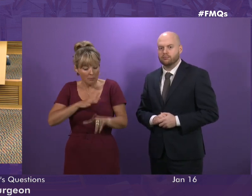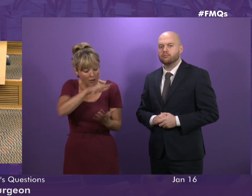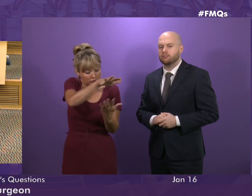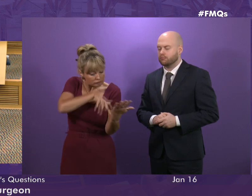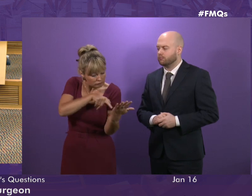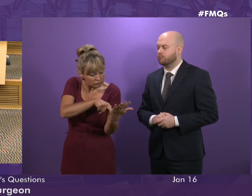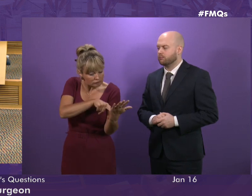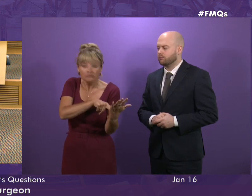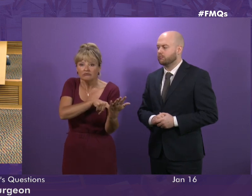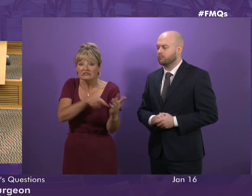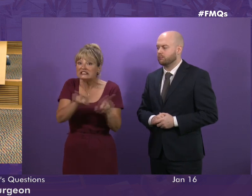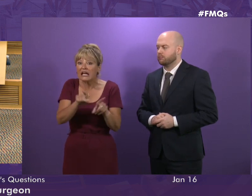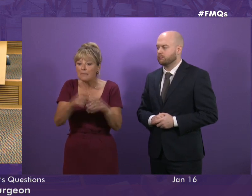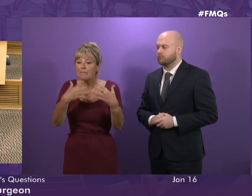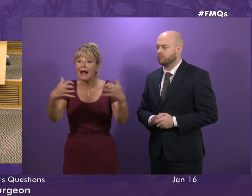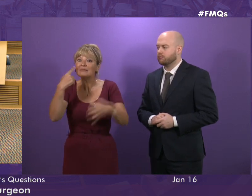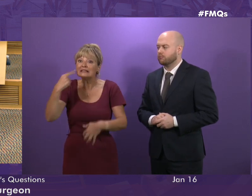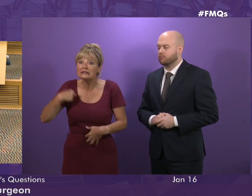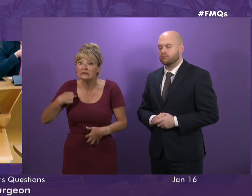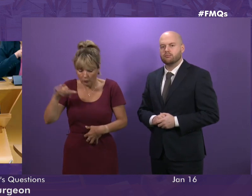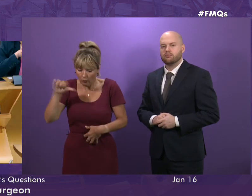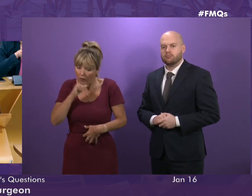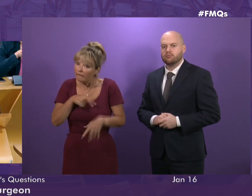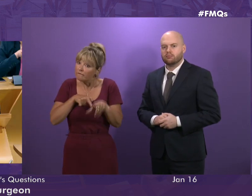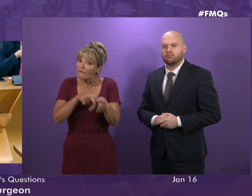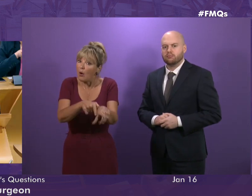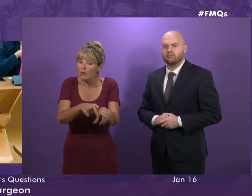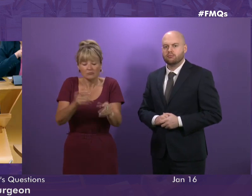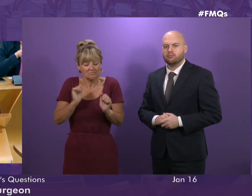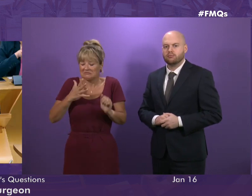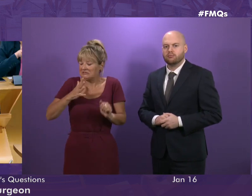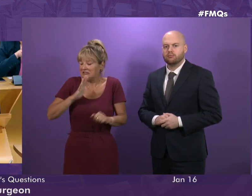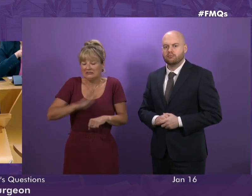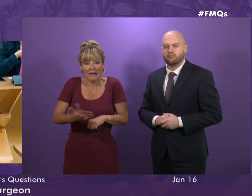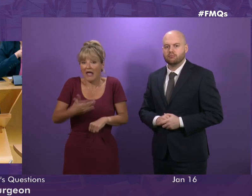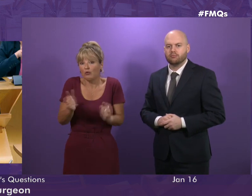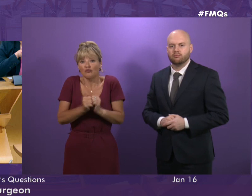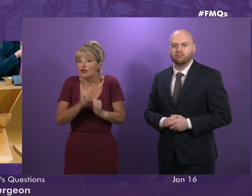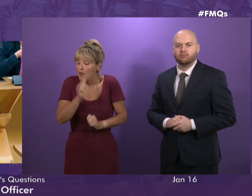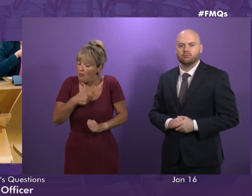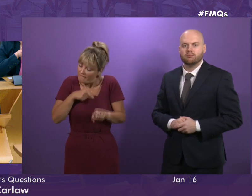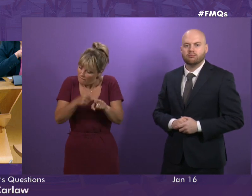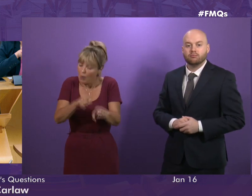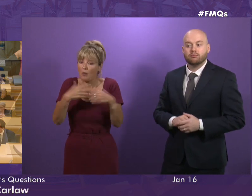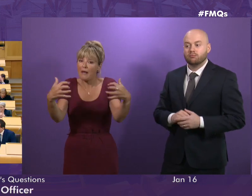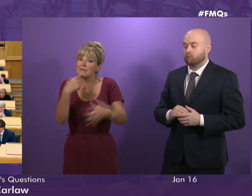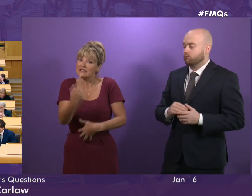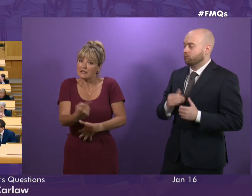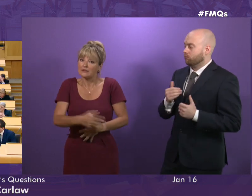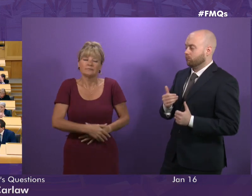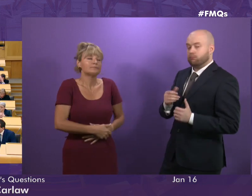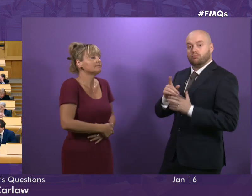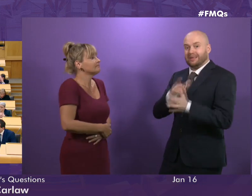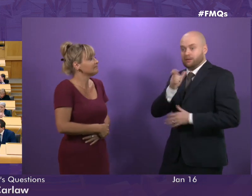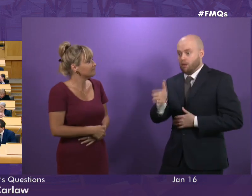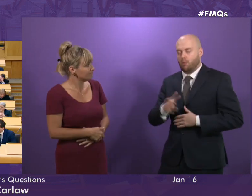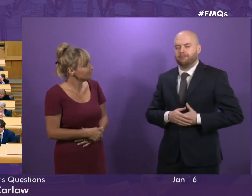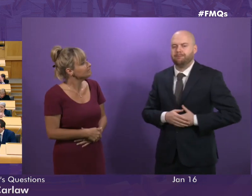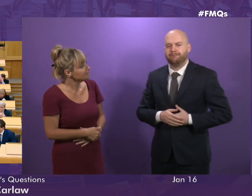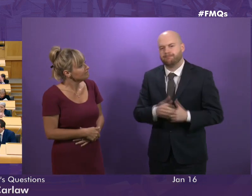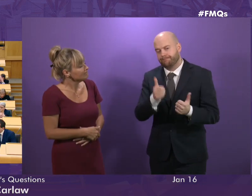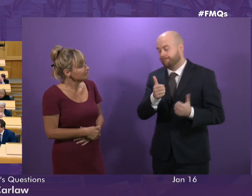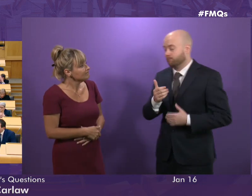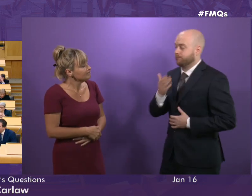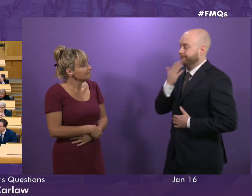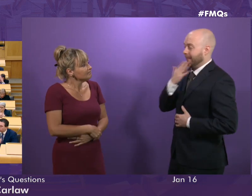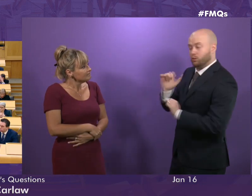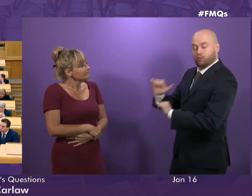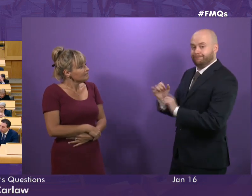that Parliament took yesterday, whether or not we consider that that is necessary.